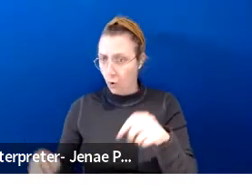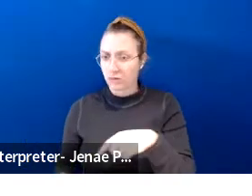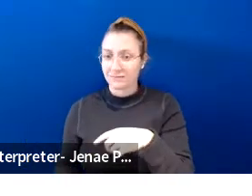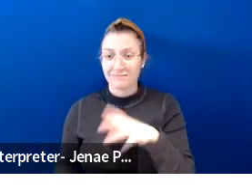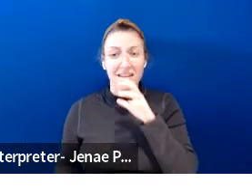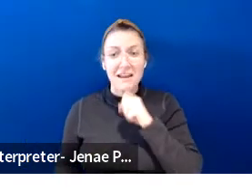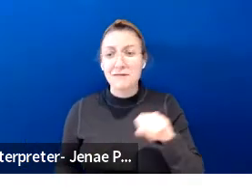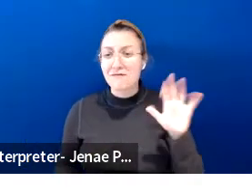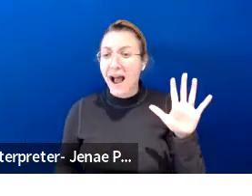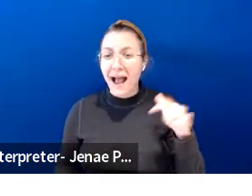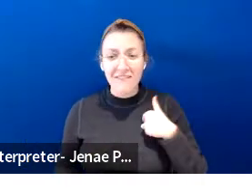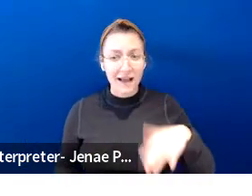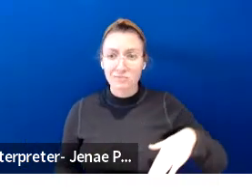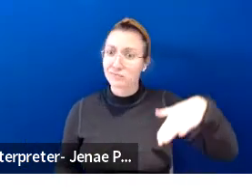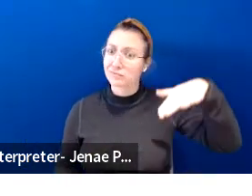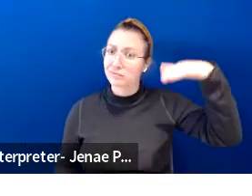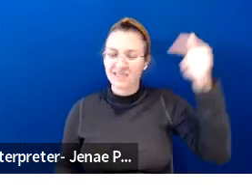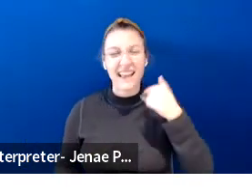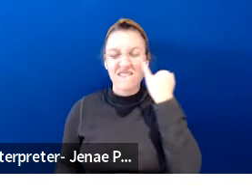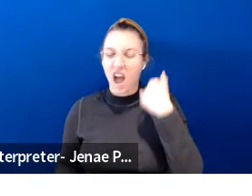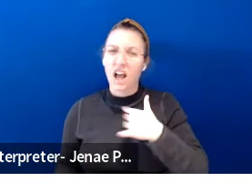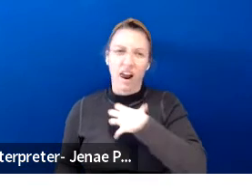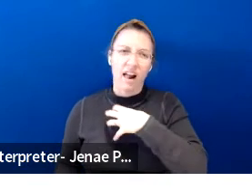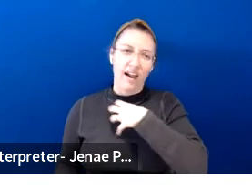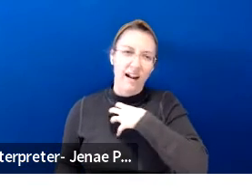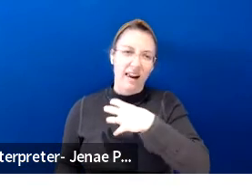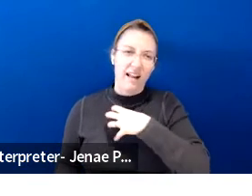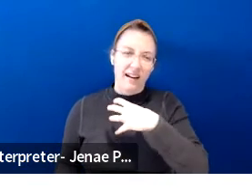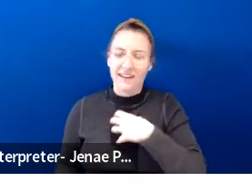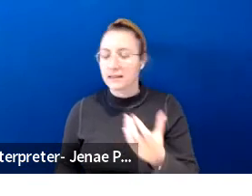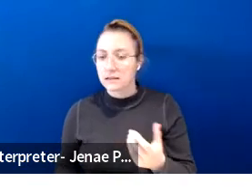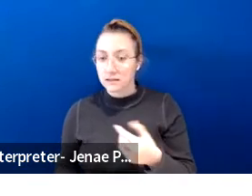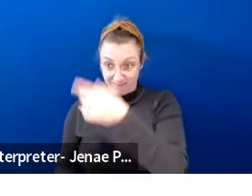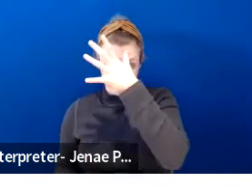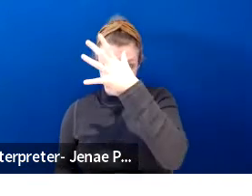I was complaining or whining about something and he said, I cried